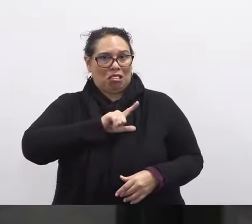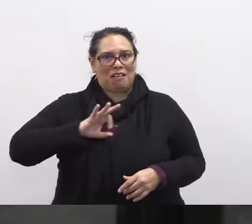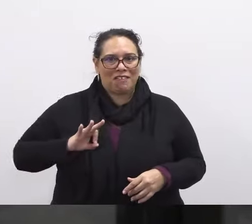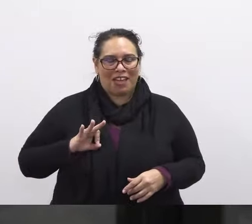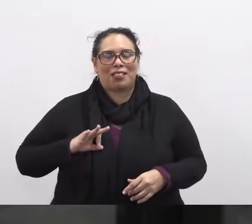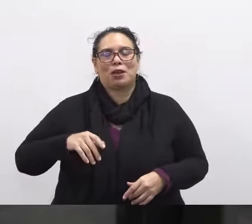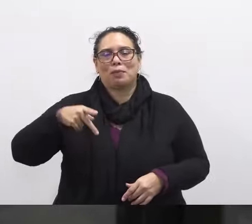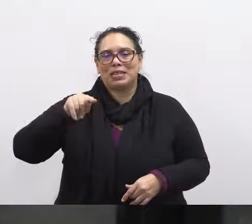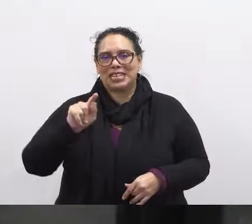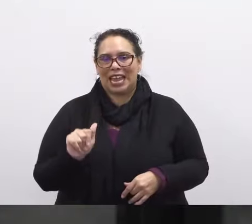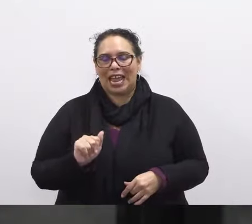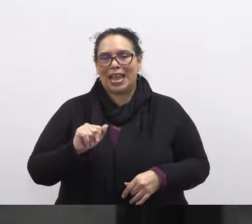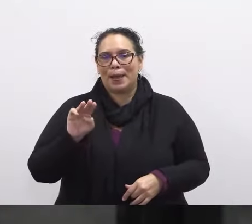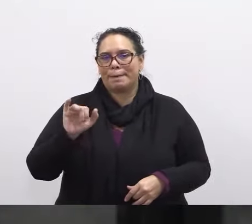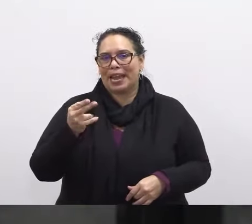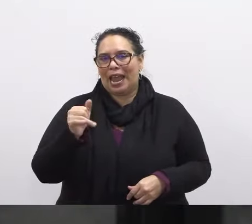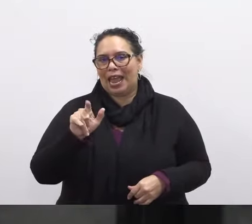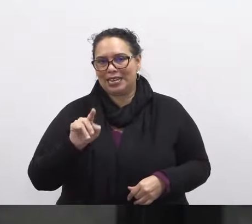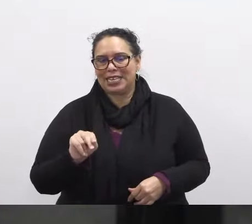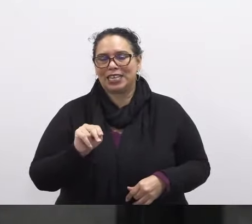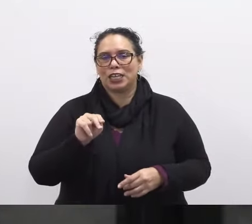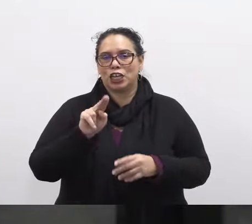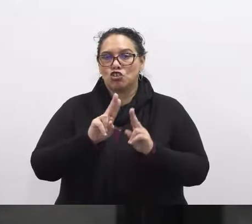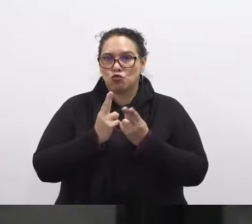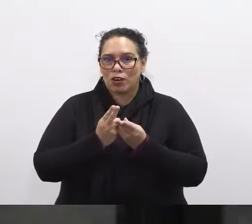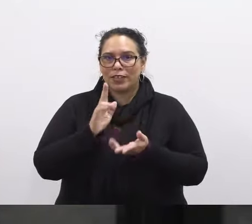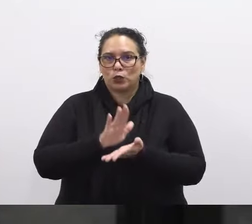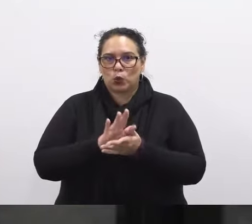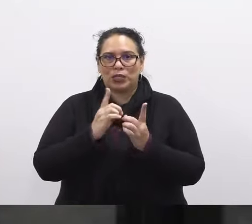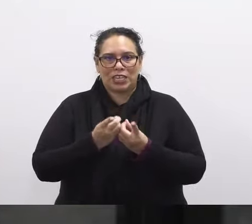Manhattan Unified School District. And the list goes on,